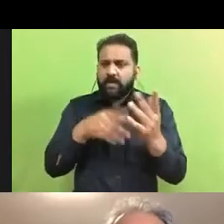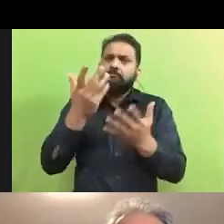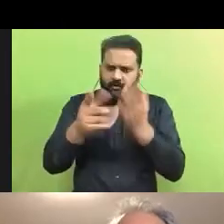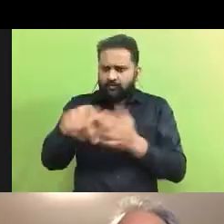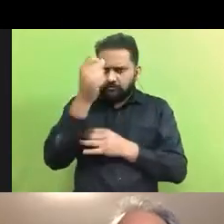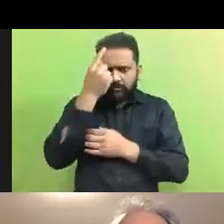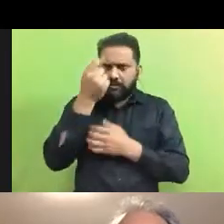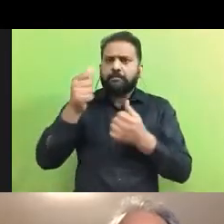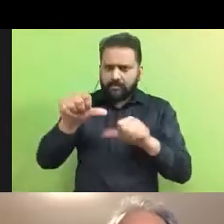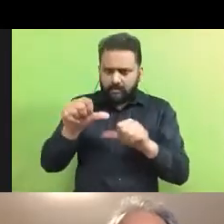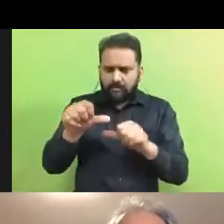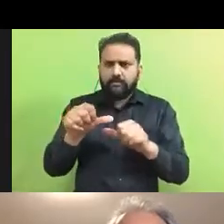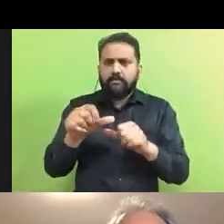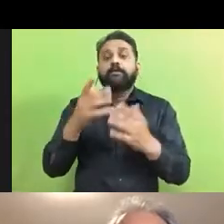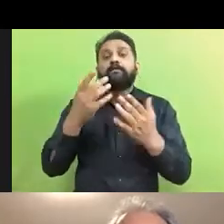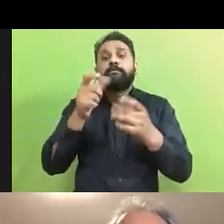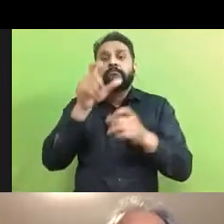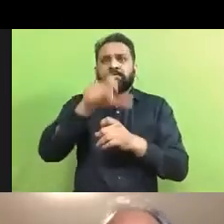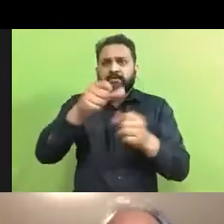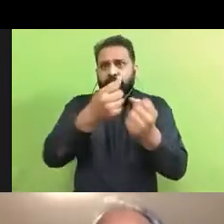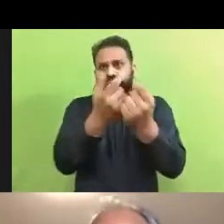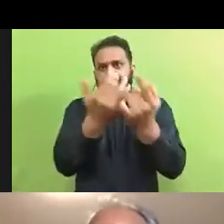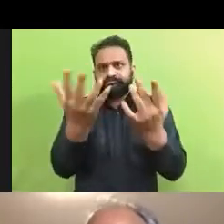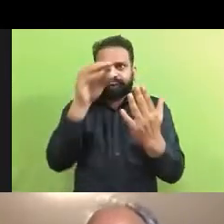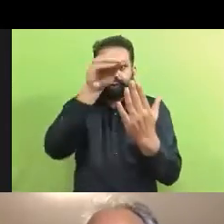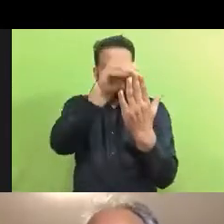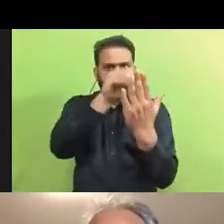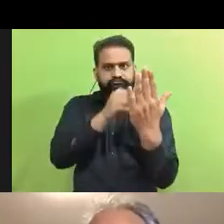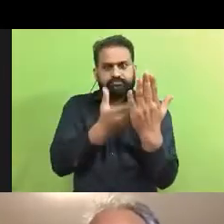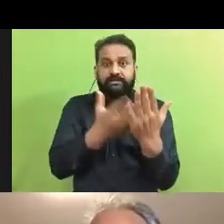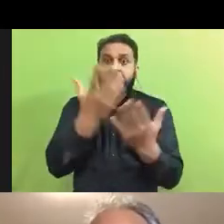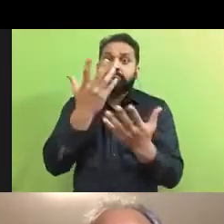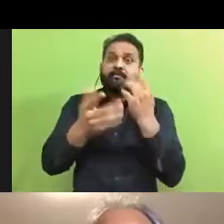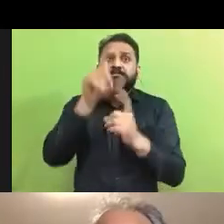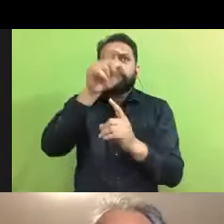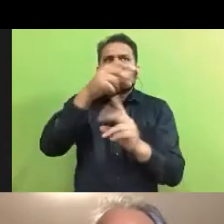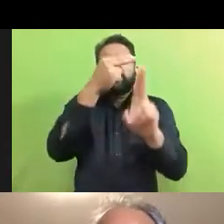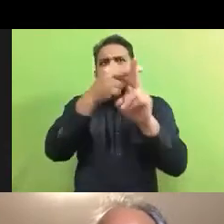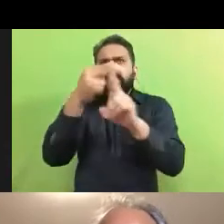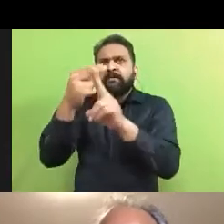so many characters are there you may not remember their name but that is okay don't